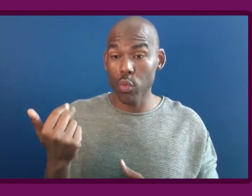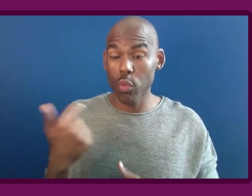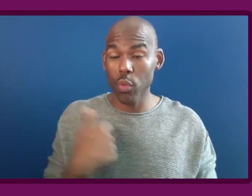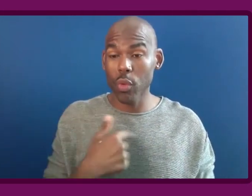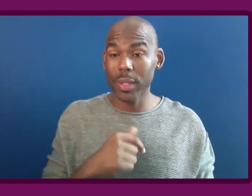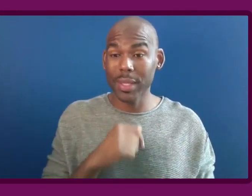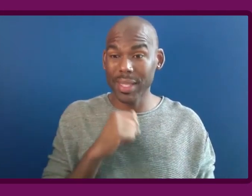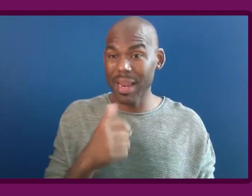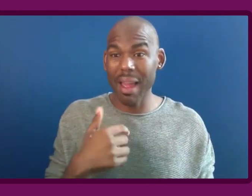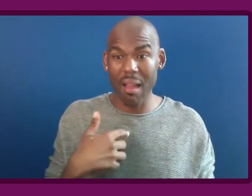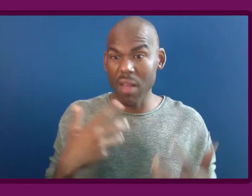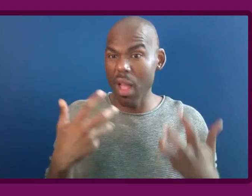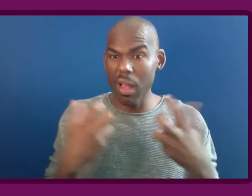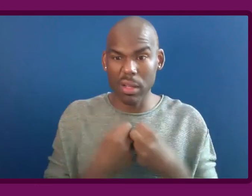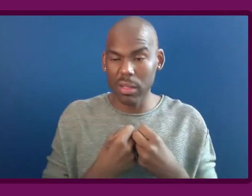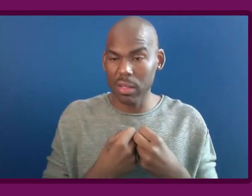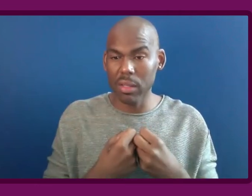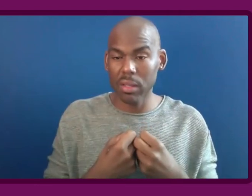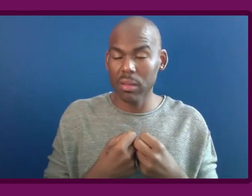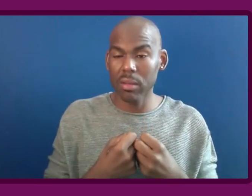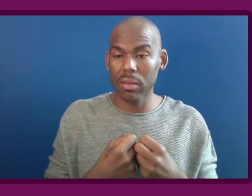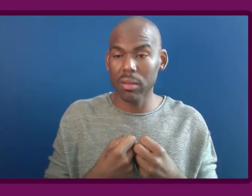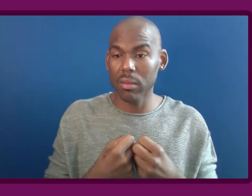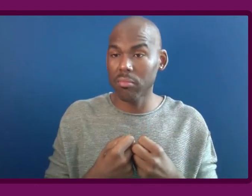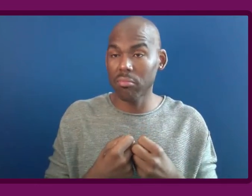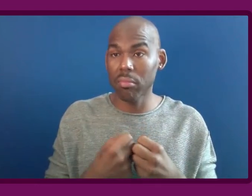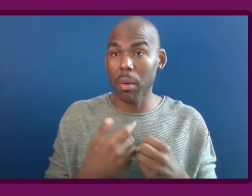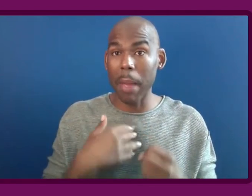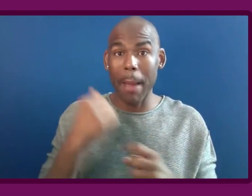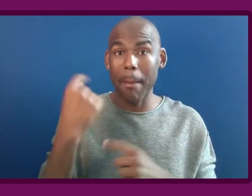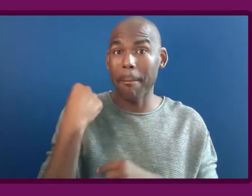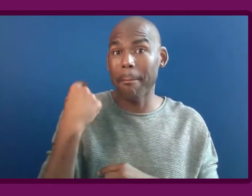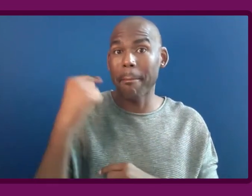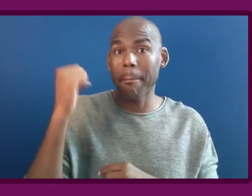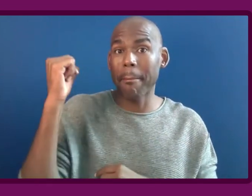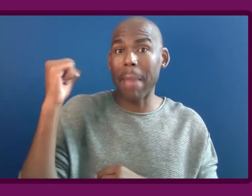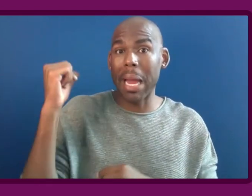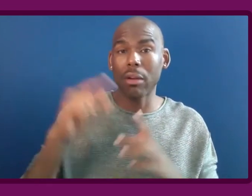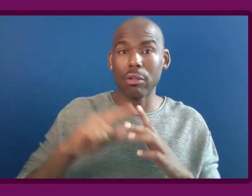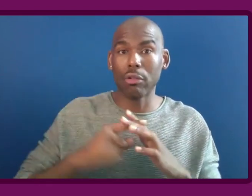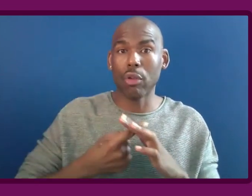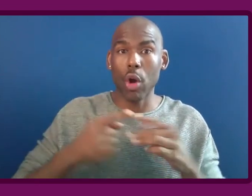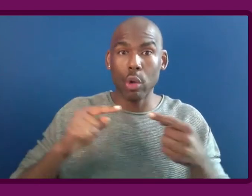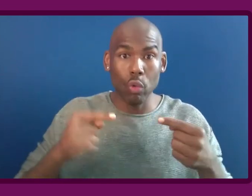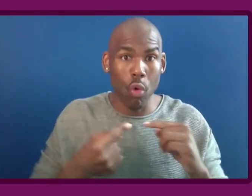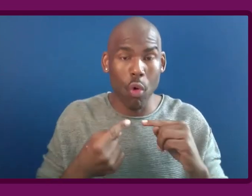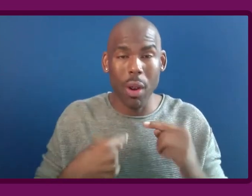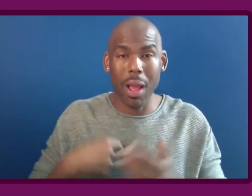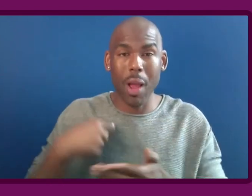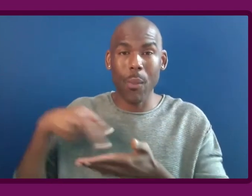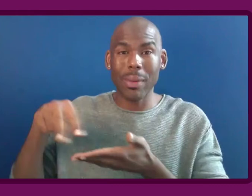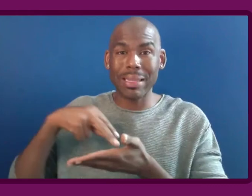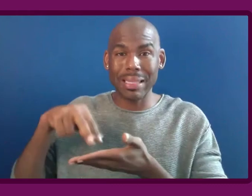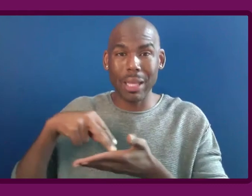neurological thing around my spine and whatever. It ended up with an operation, and it ended up